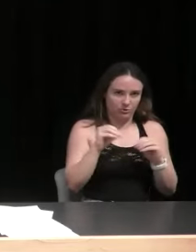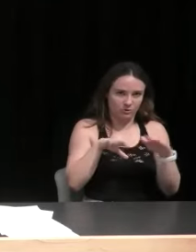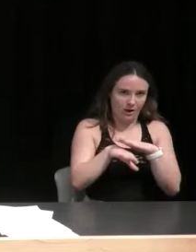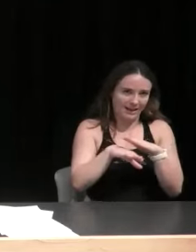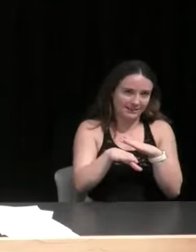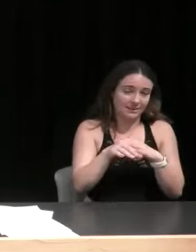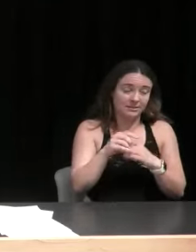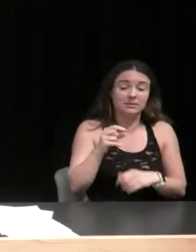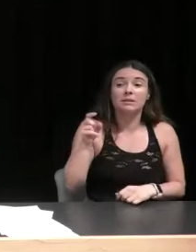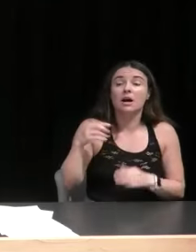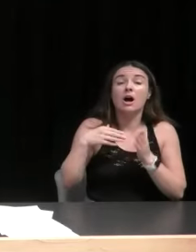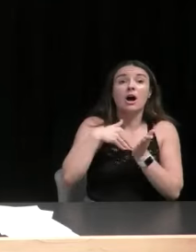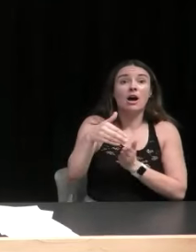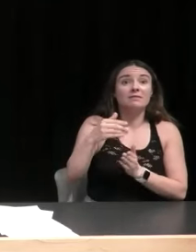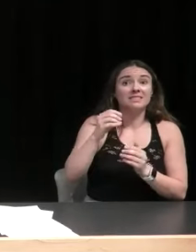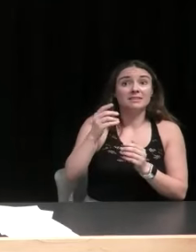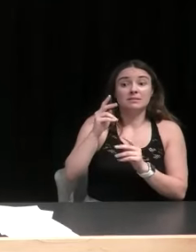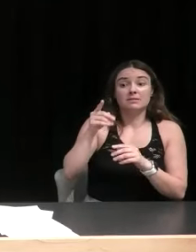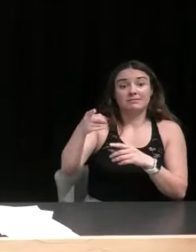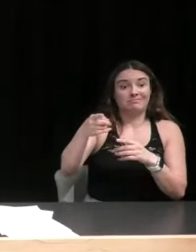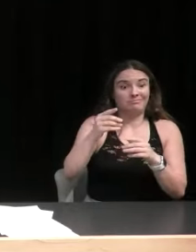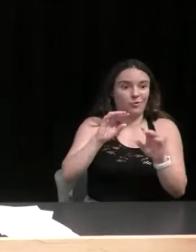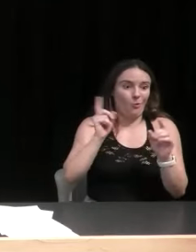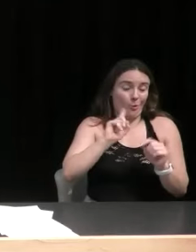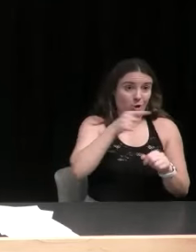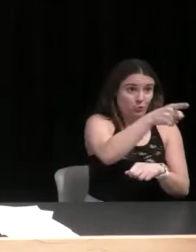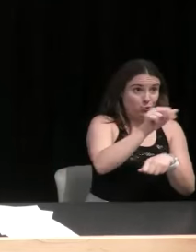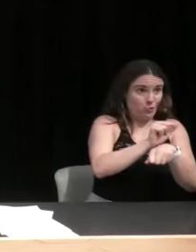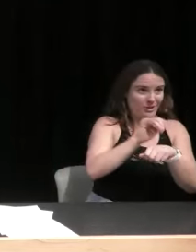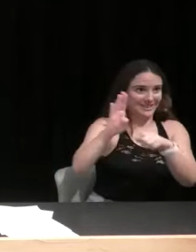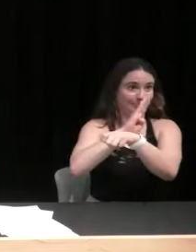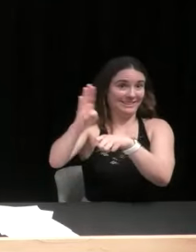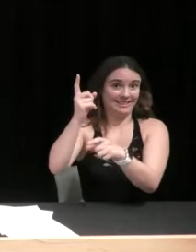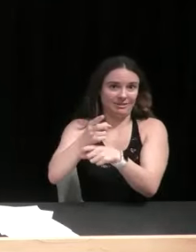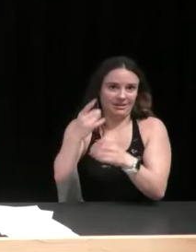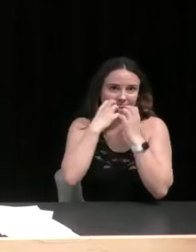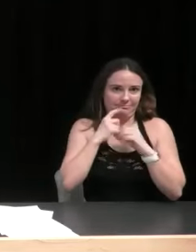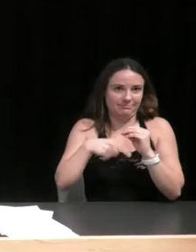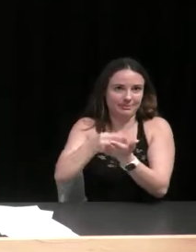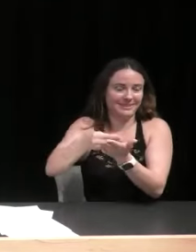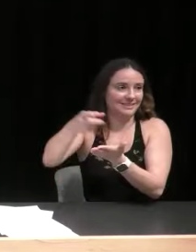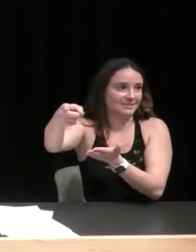not available at the last minute I am not able to access that meeting so my voice is not heard there